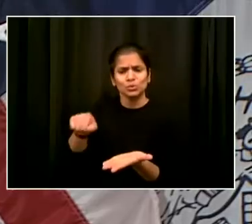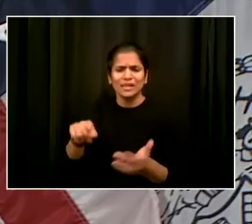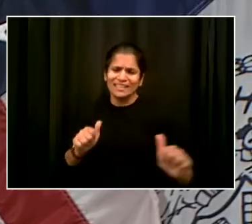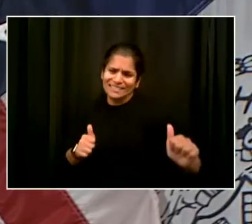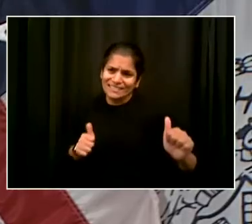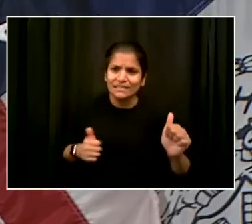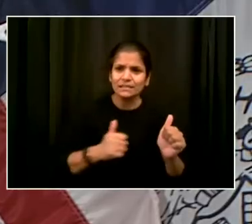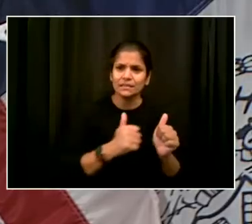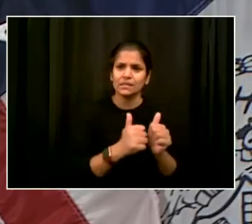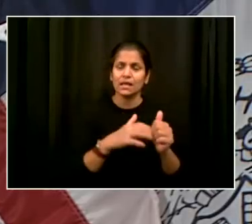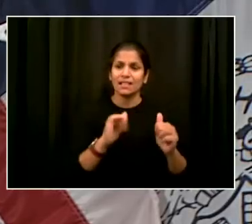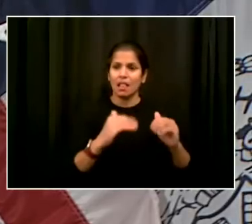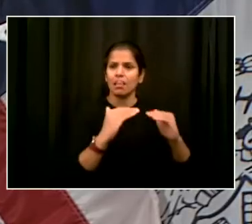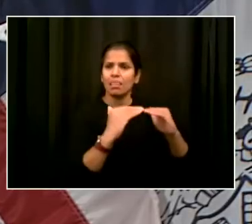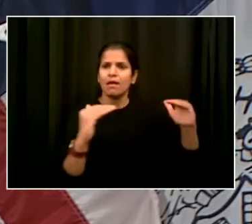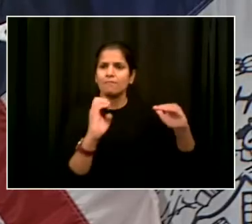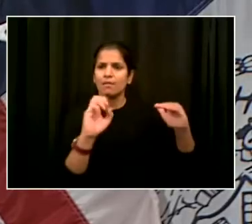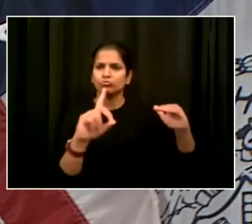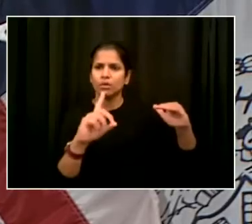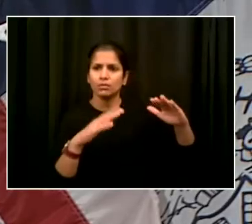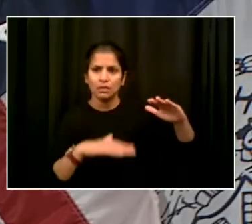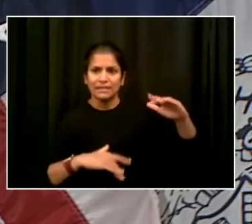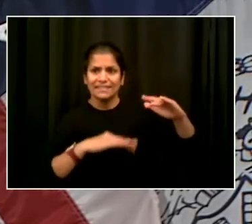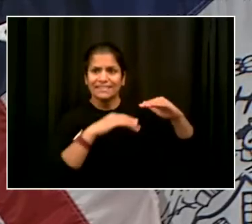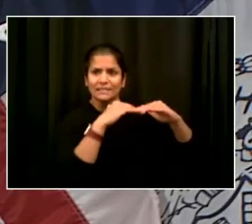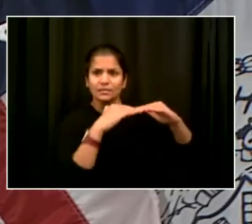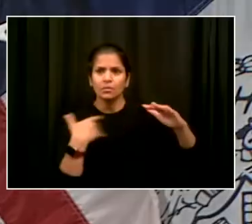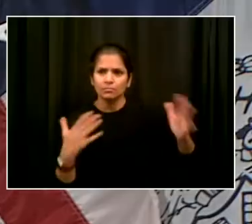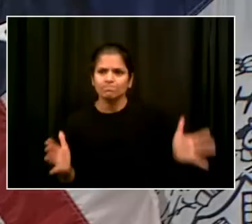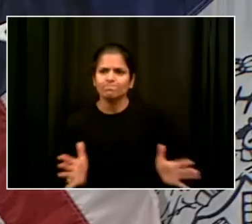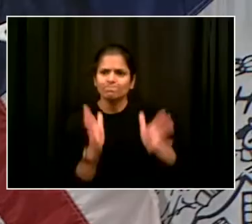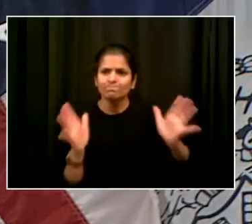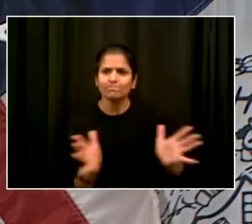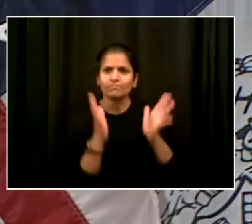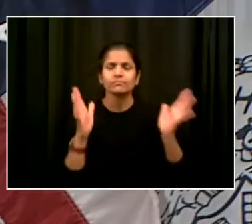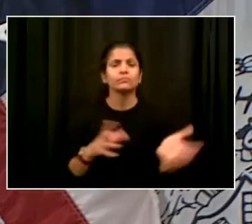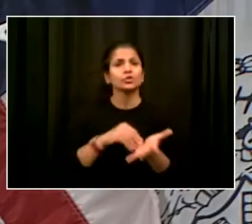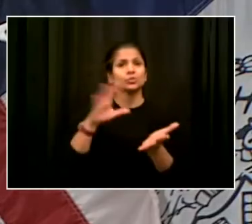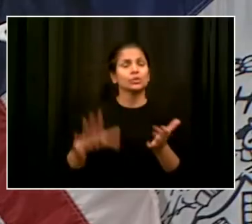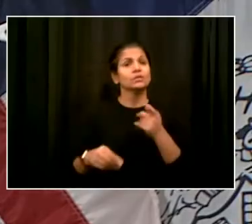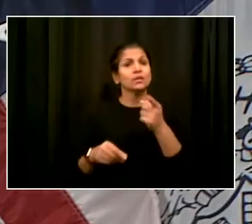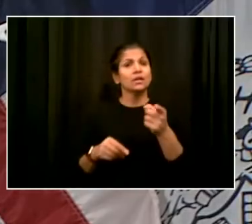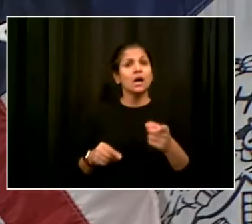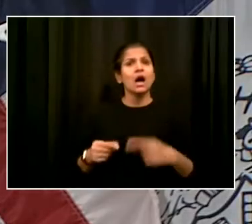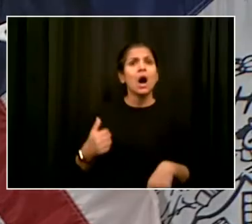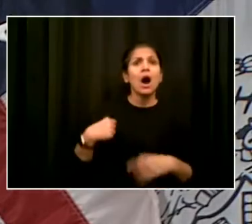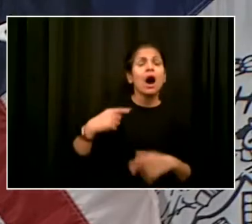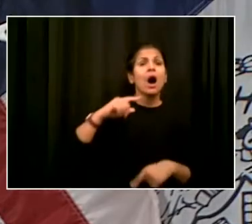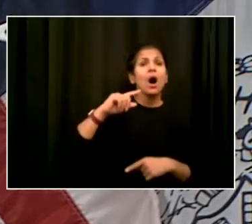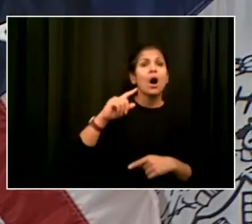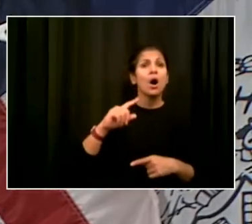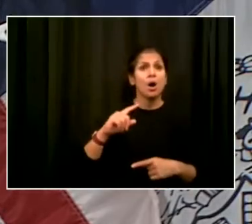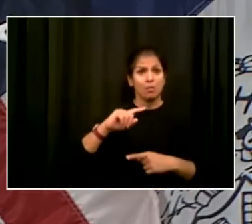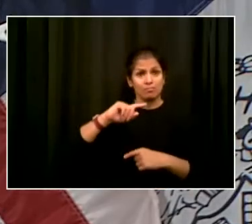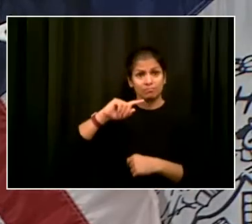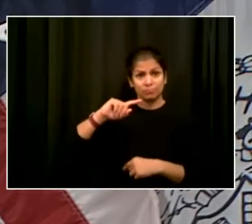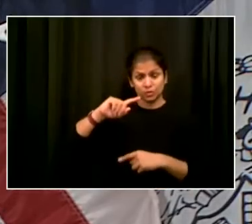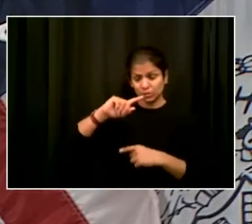WE MUST CLOSE THE ACHIEVEMENT GAP.